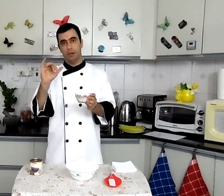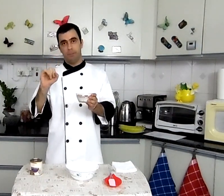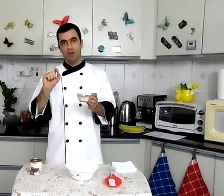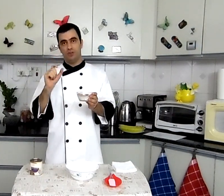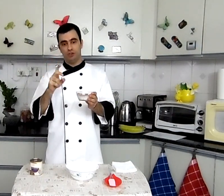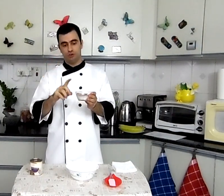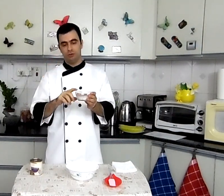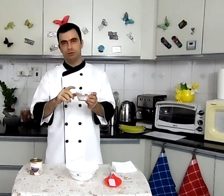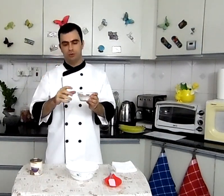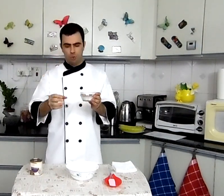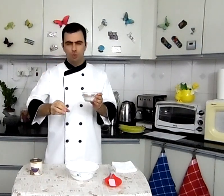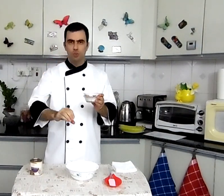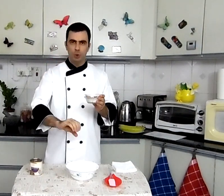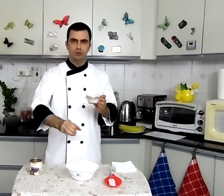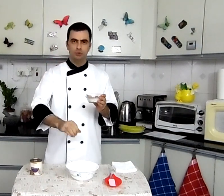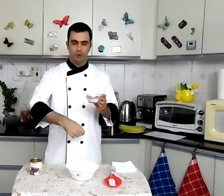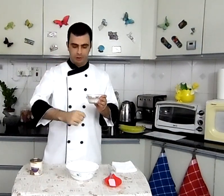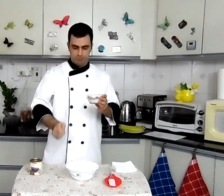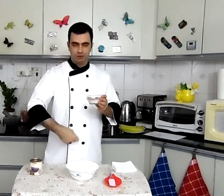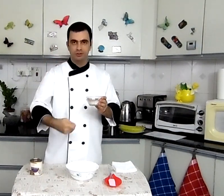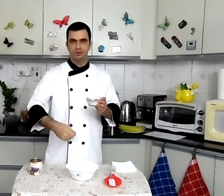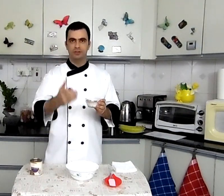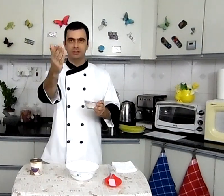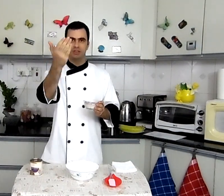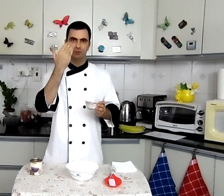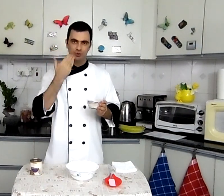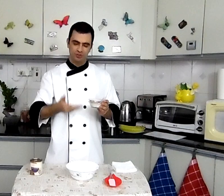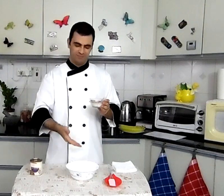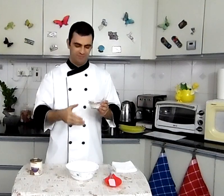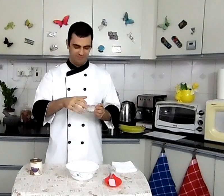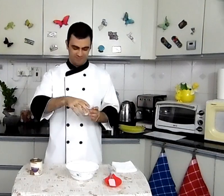and thin it with whipping cream/fresh cream ونخفف سماكتها بكريمة الخفق